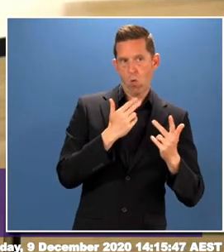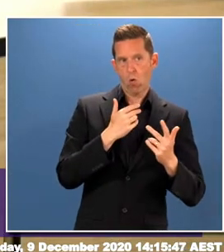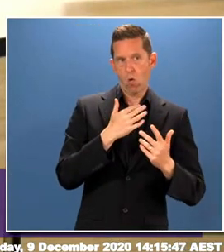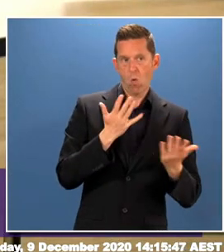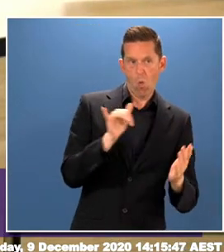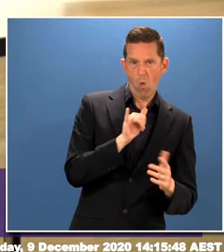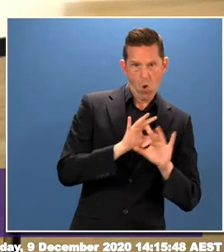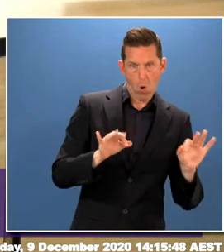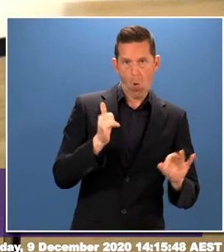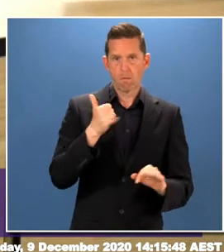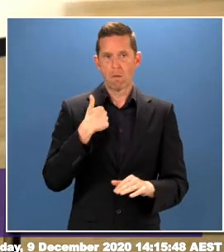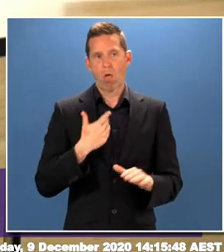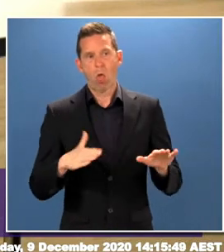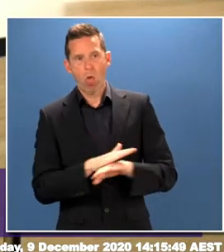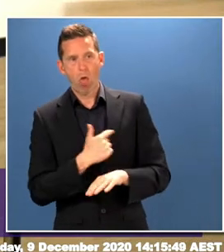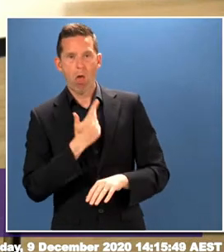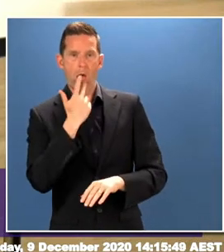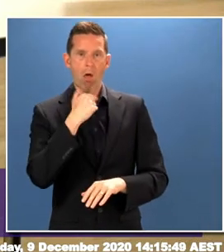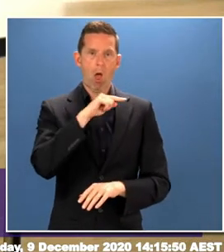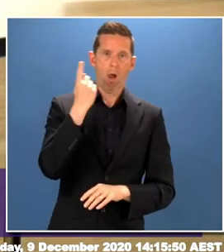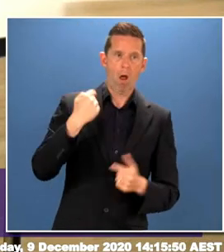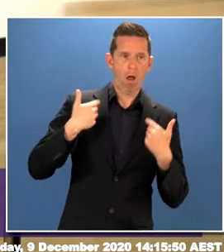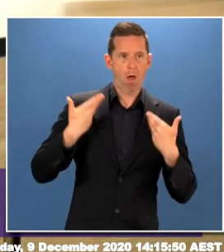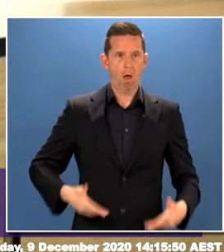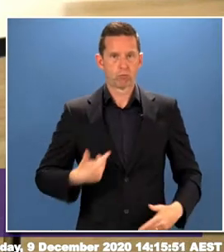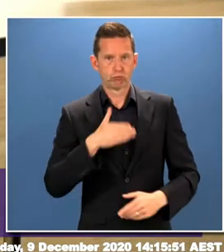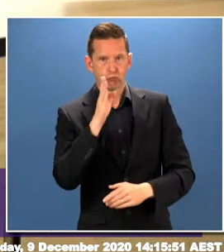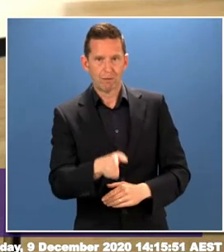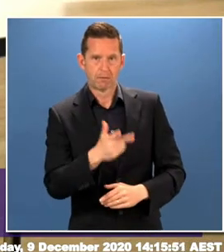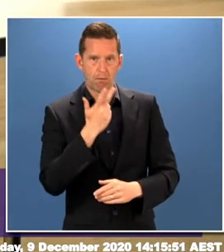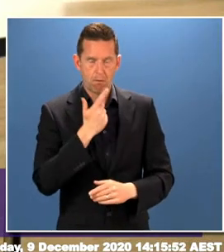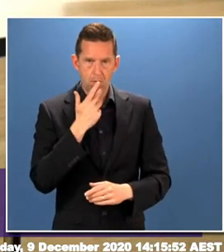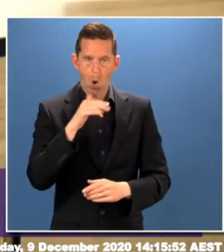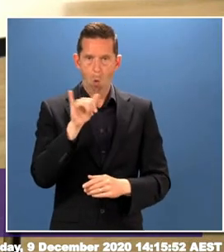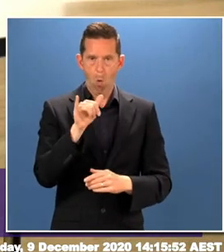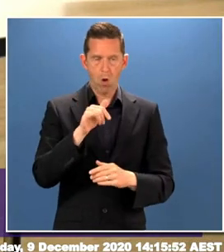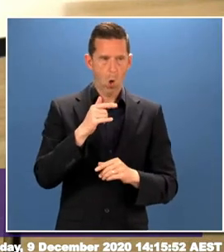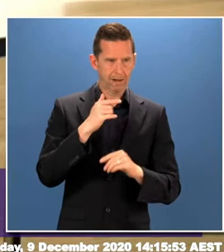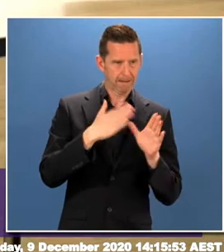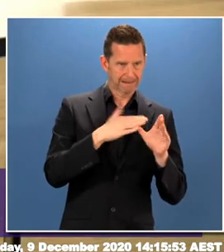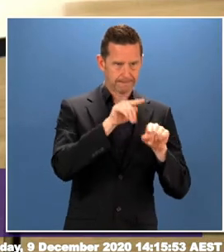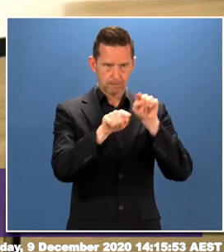to lie or not to lie." In each case to whom, how, when and where."